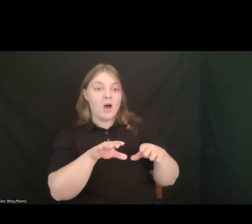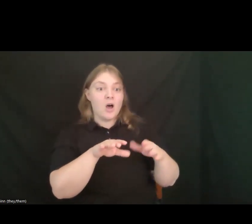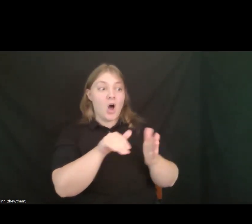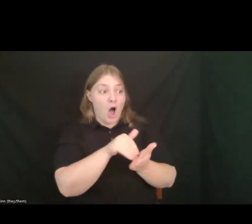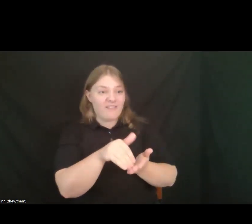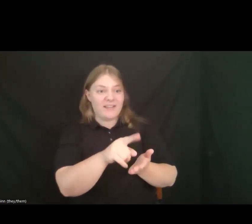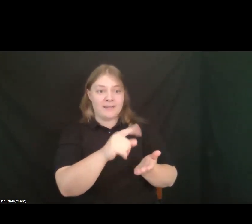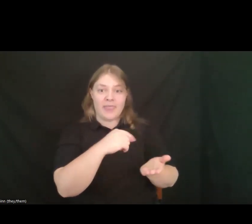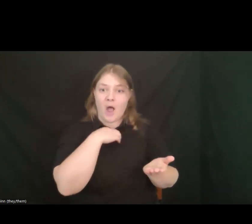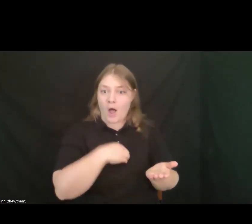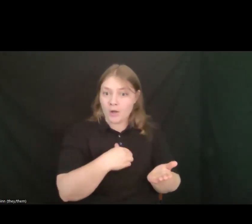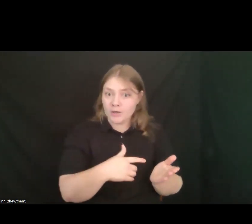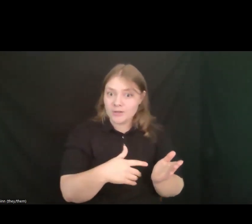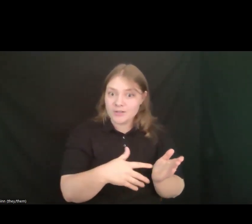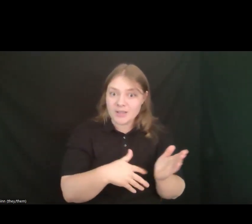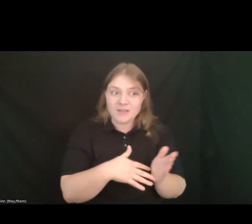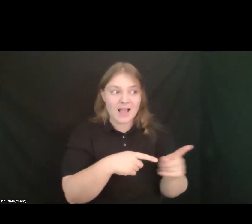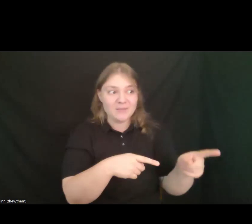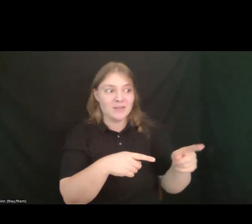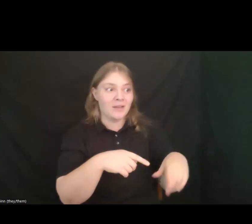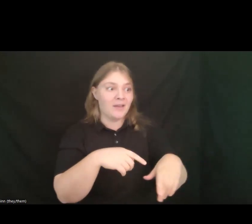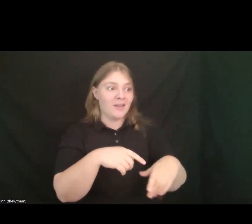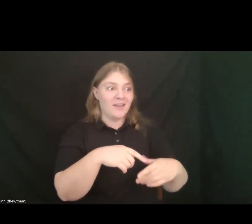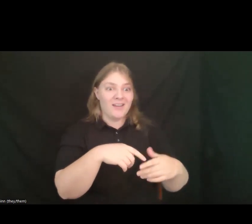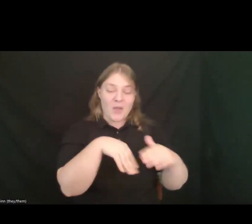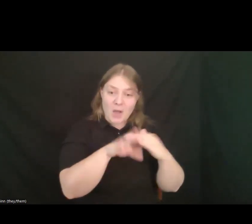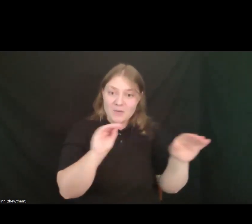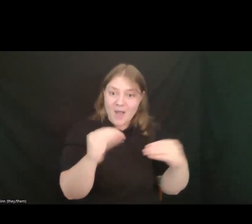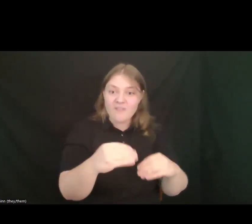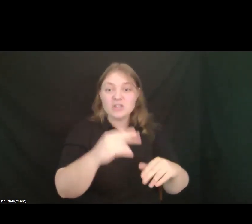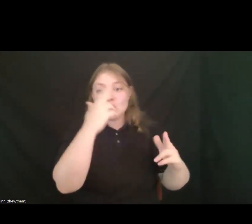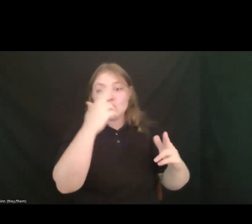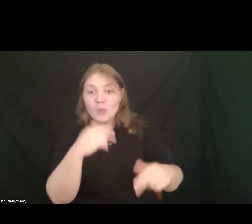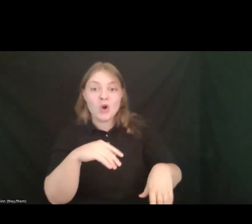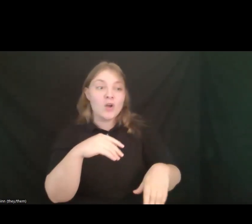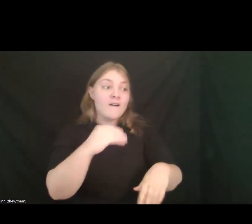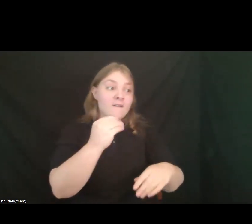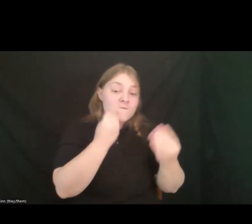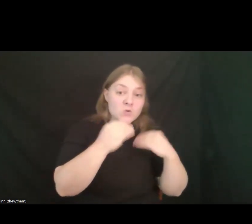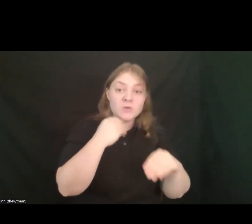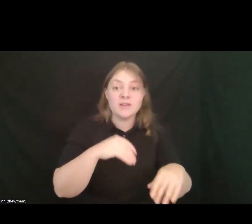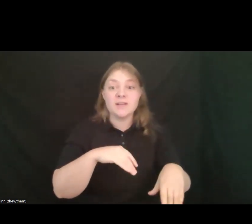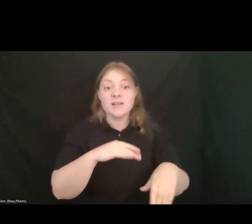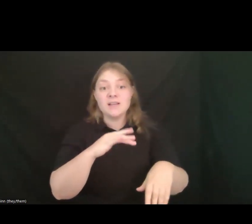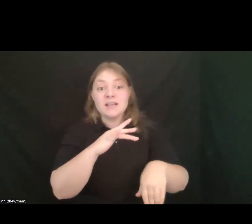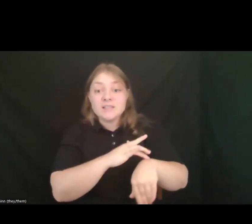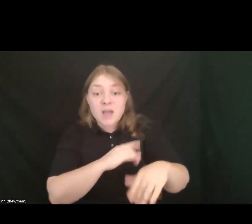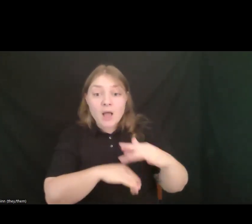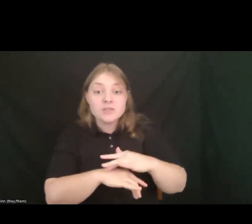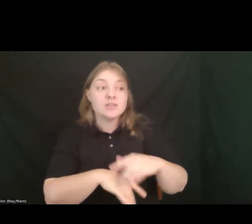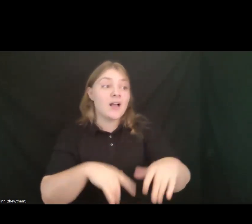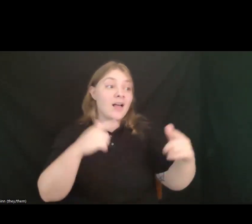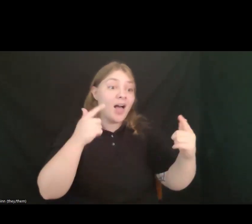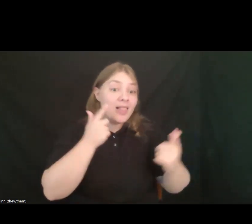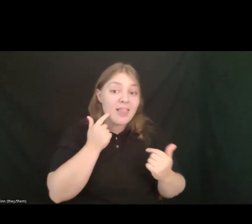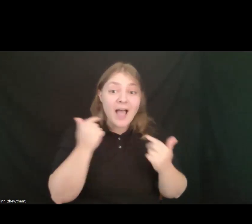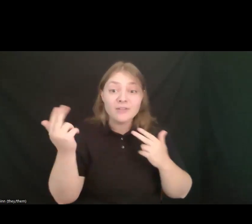my office so humor food touch and laughter our ways that we connect and our and our ways that we